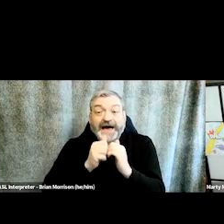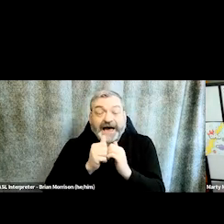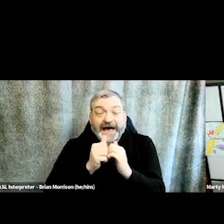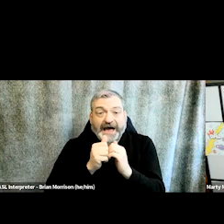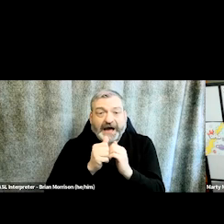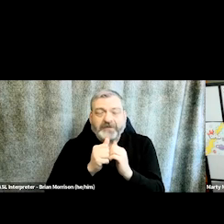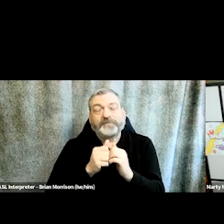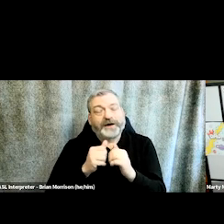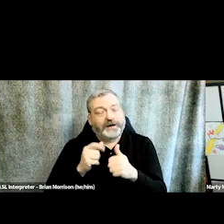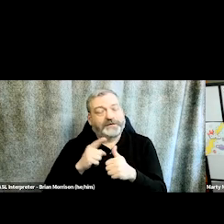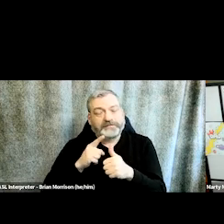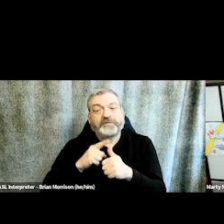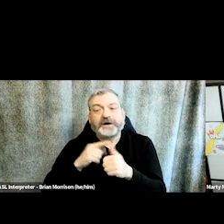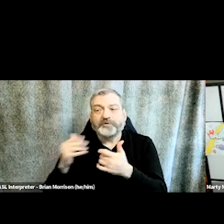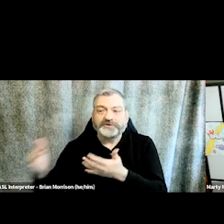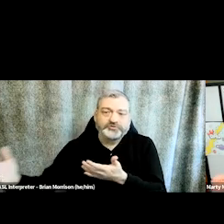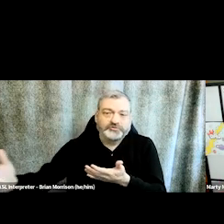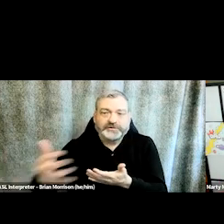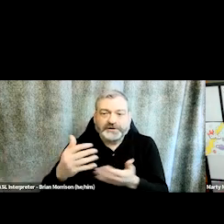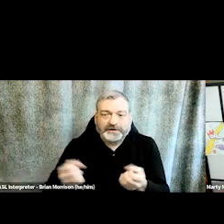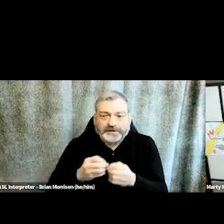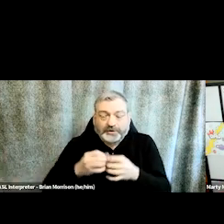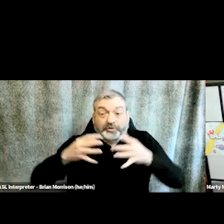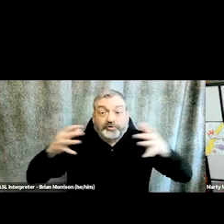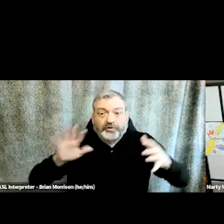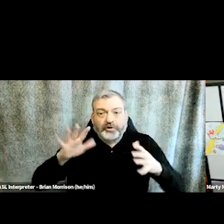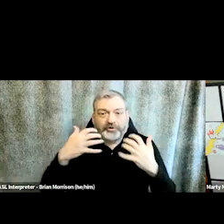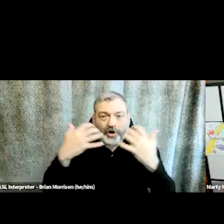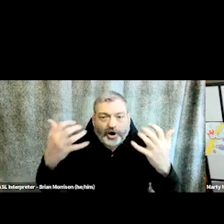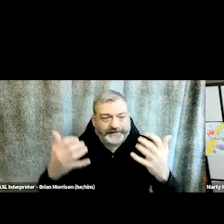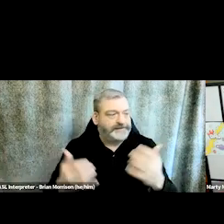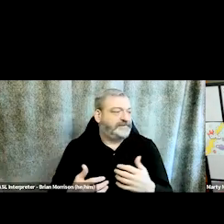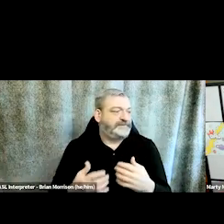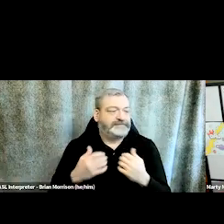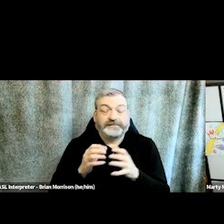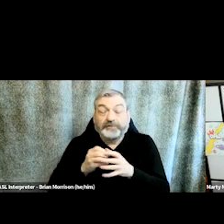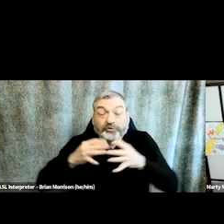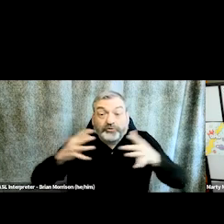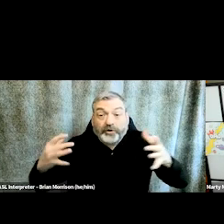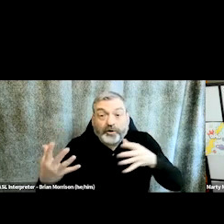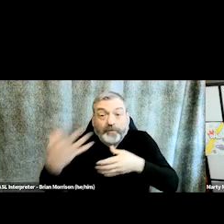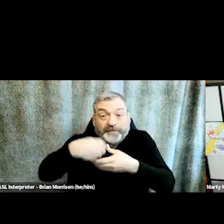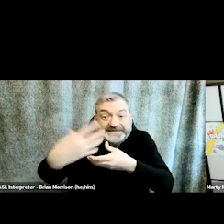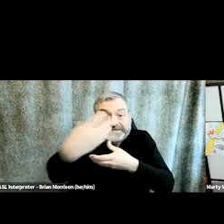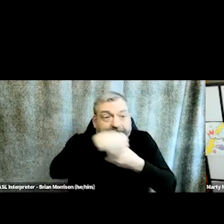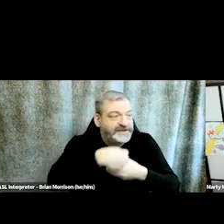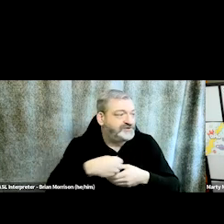audience, growing your participation, growing your donor base. But as Mike and Jeff also talked about